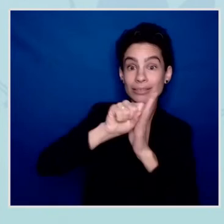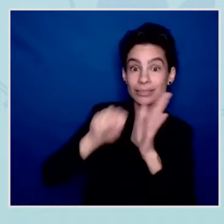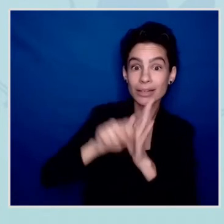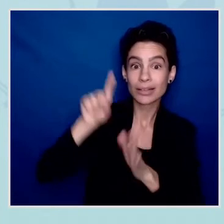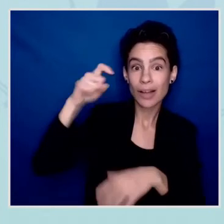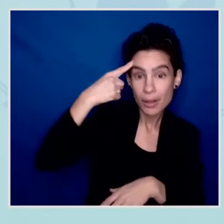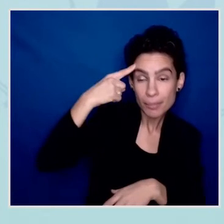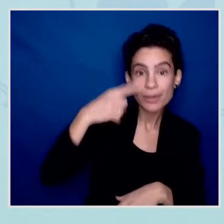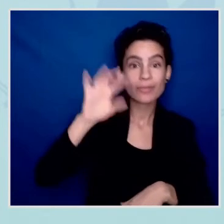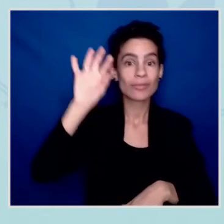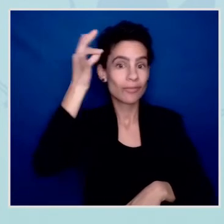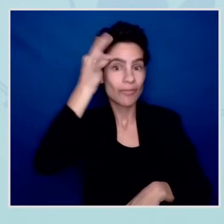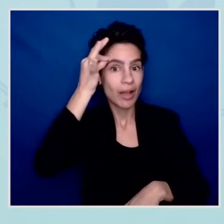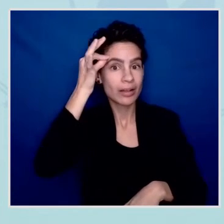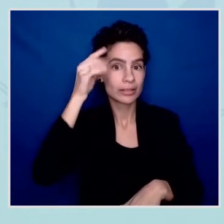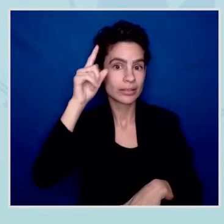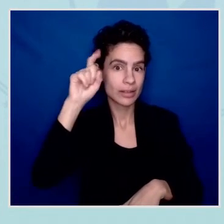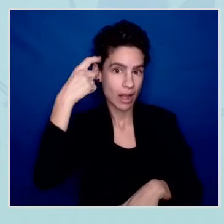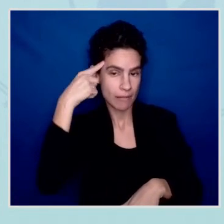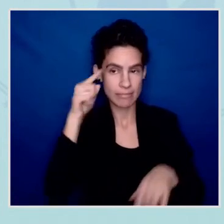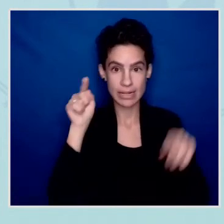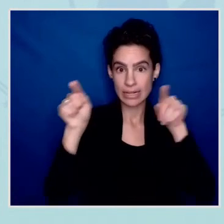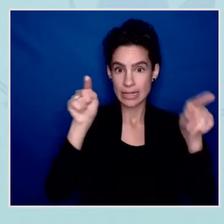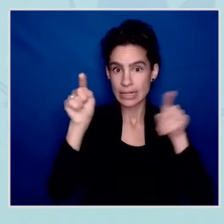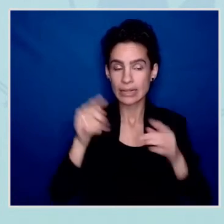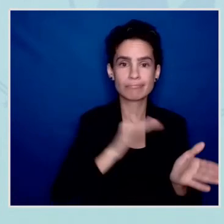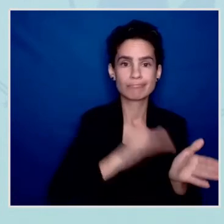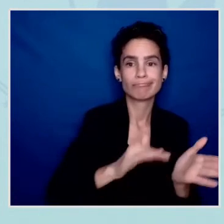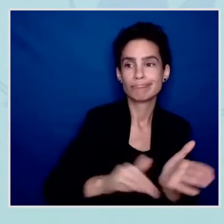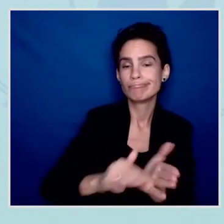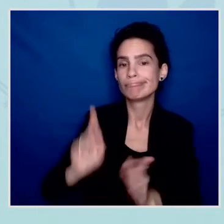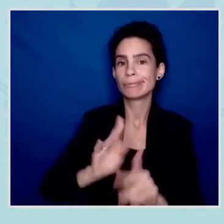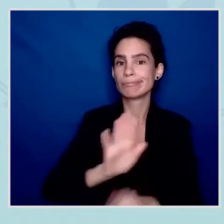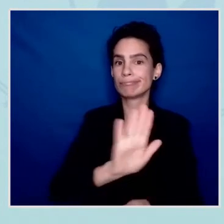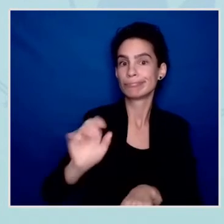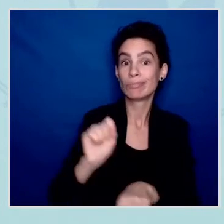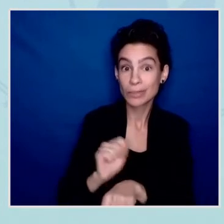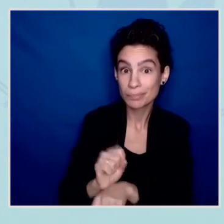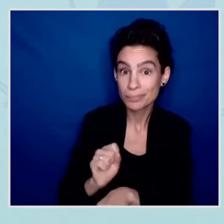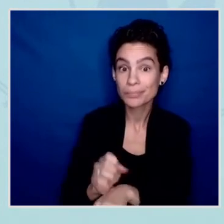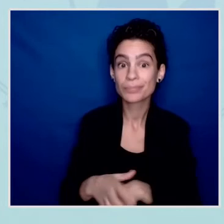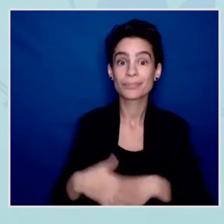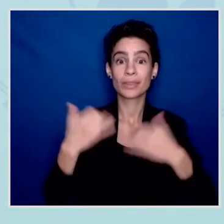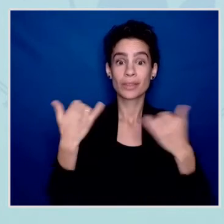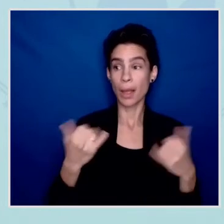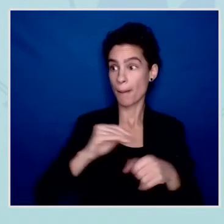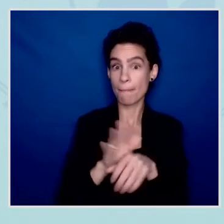372,000 JOBS.